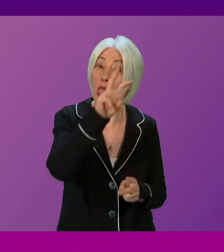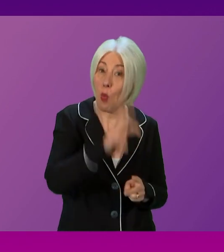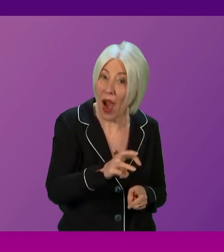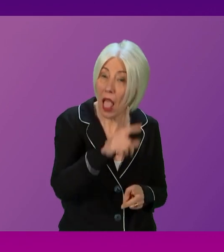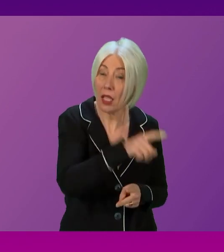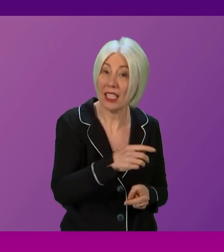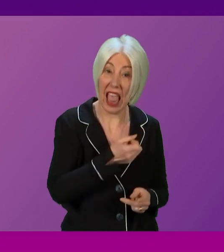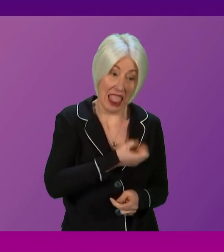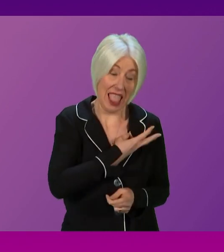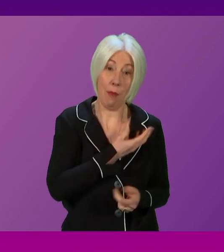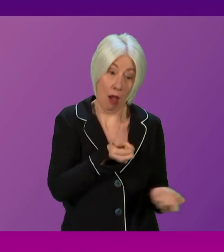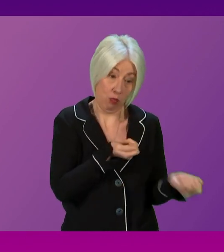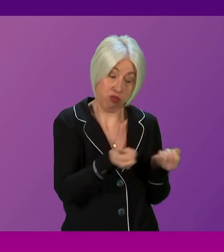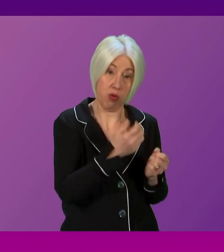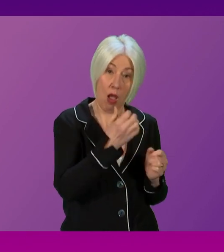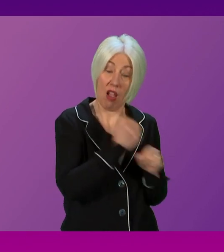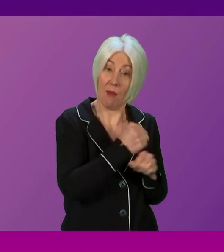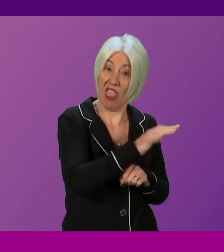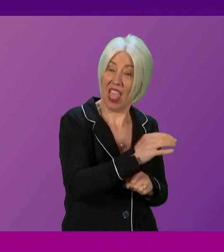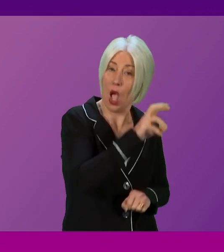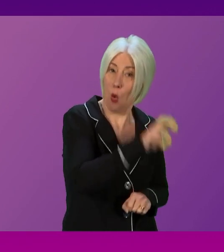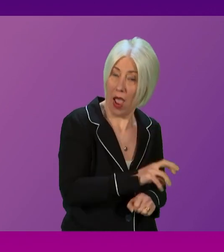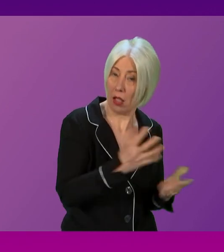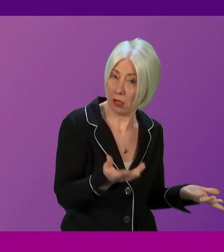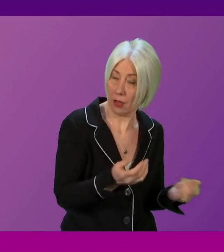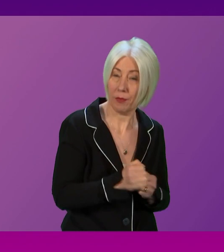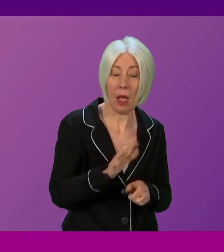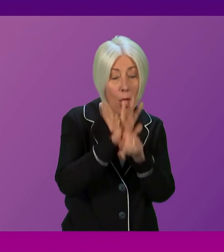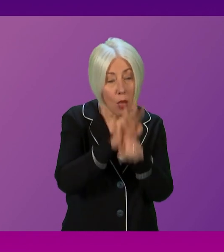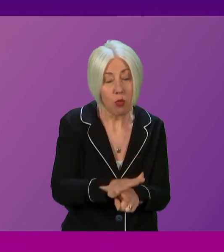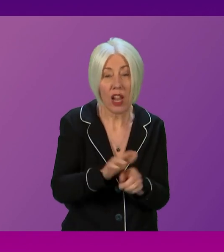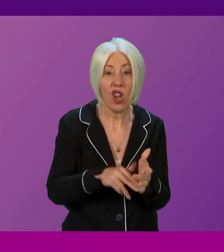The fact of the matter is that pressure on the health service is intense in Scotland, England,